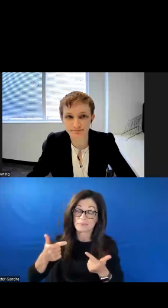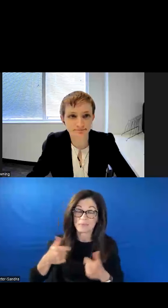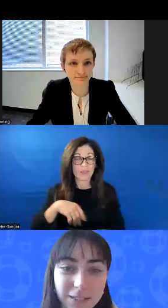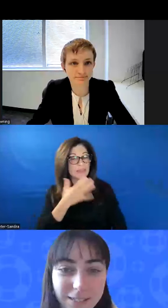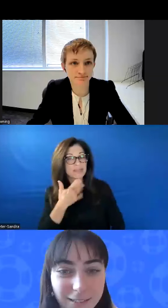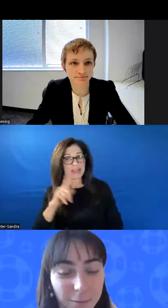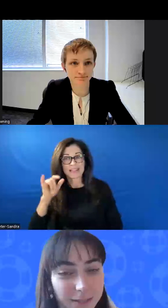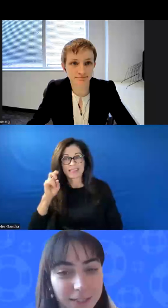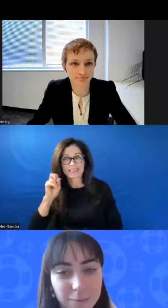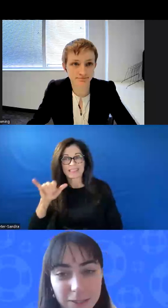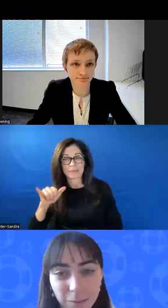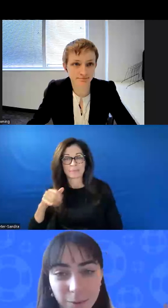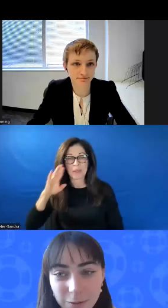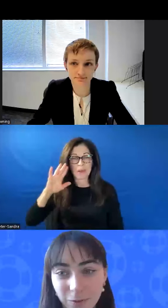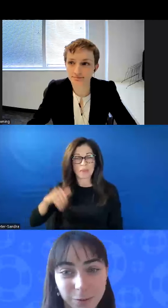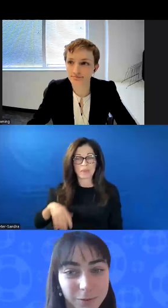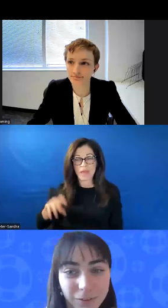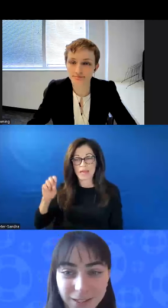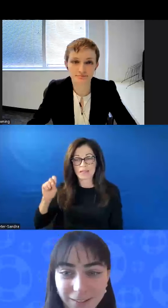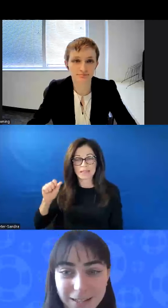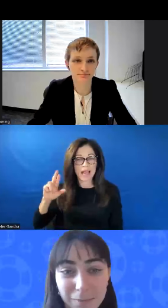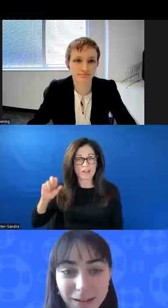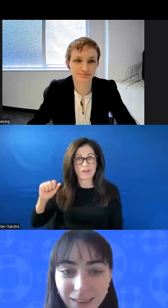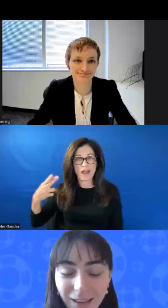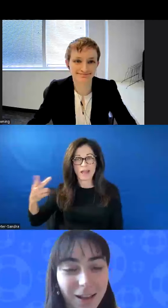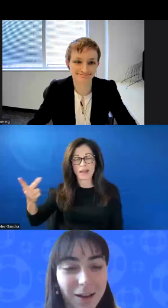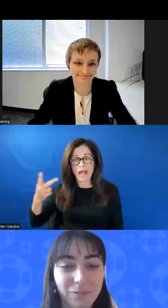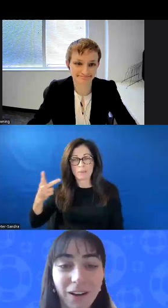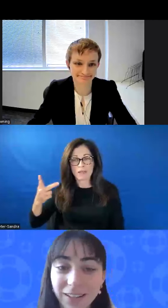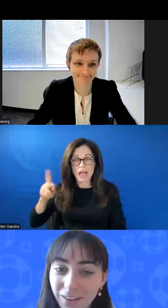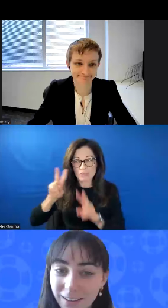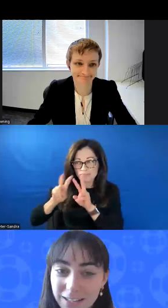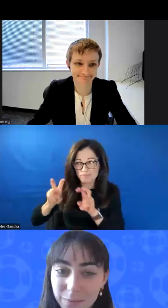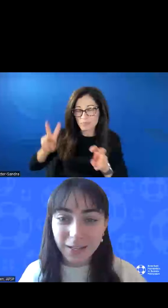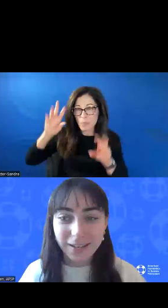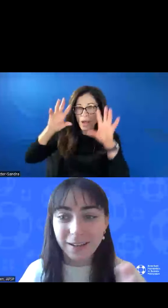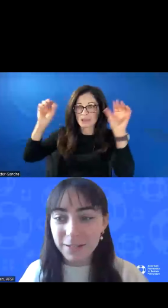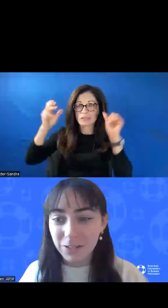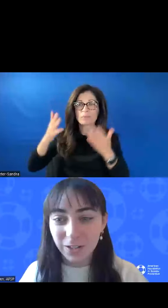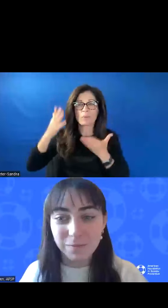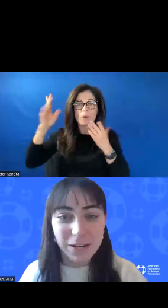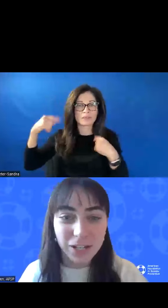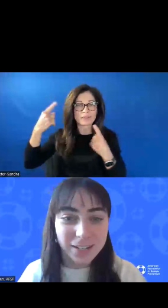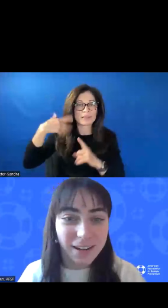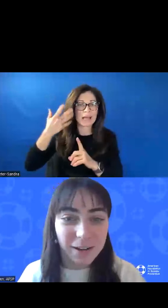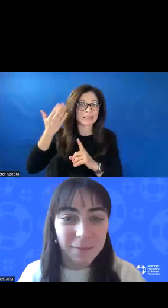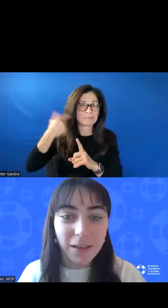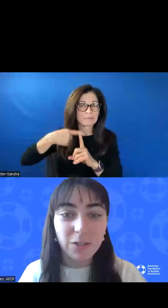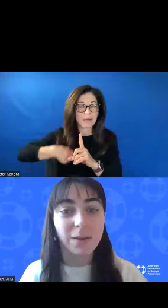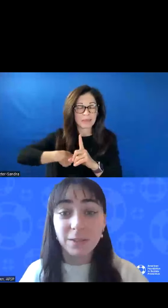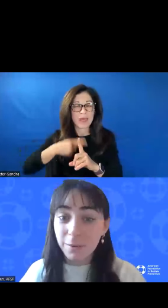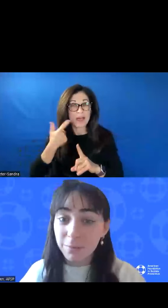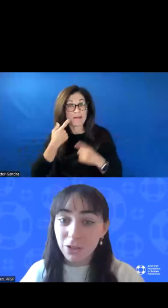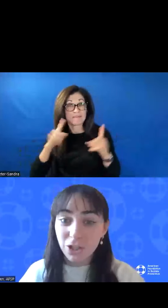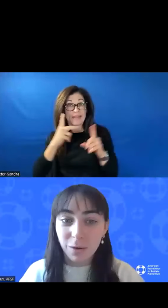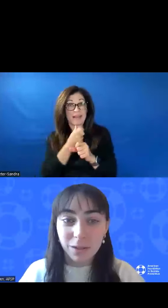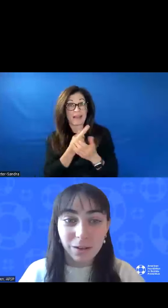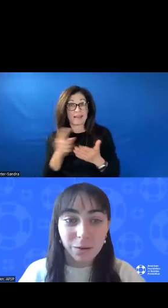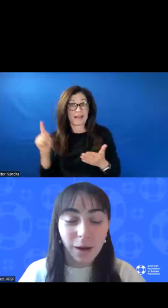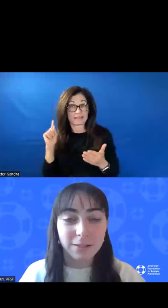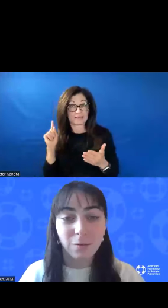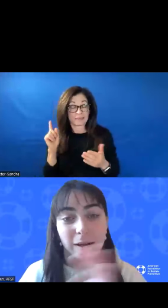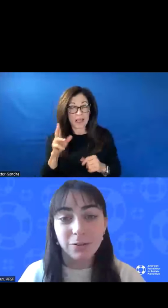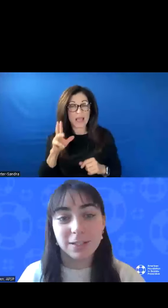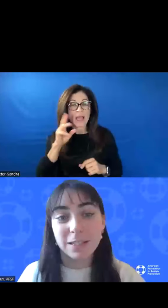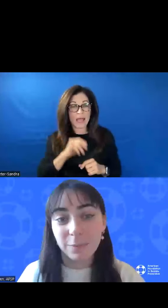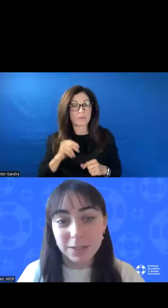WE HAVE BEEN TEASING THE BUDGET AND WE FINALLY GOT IT. THIS IS THE